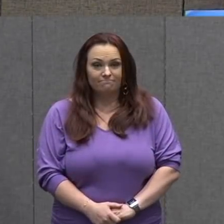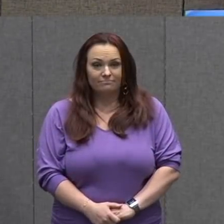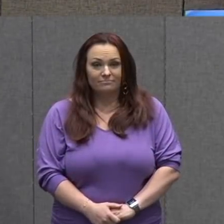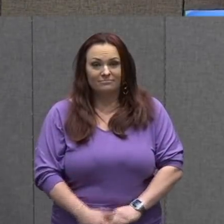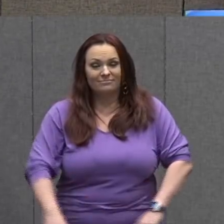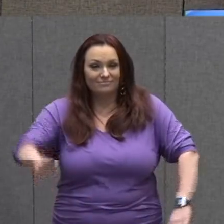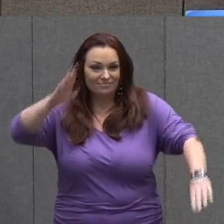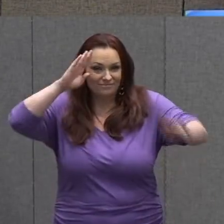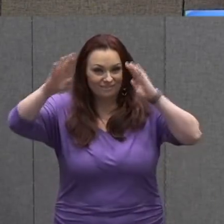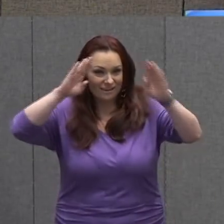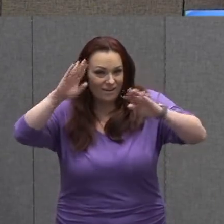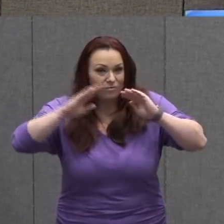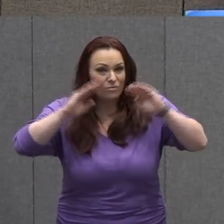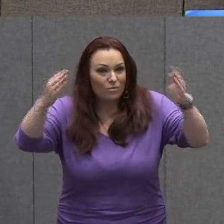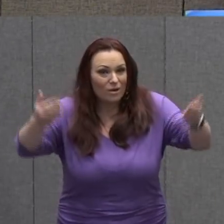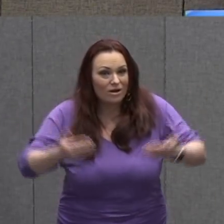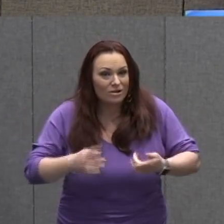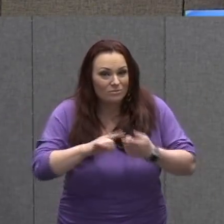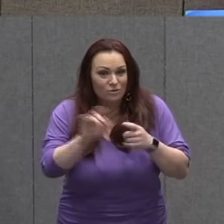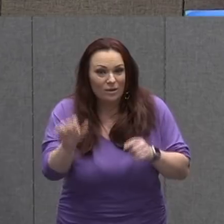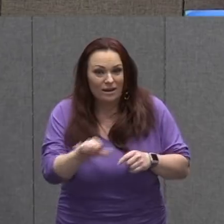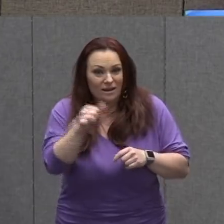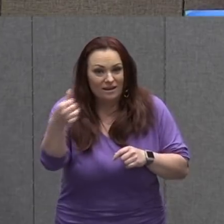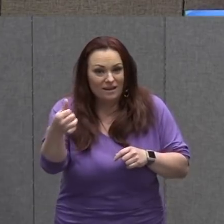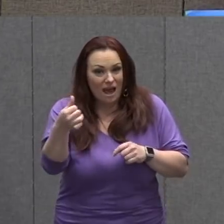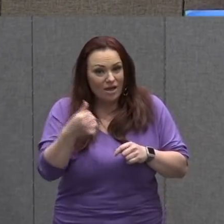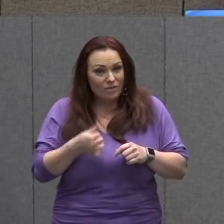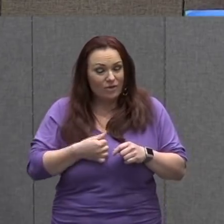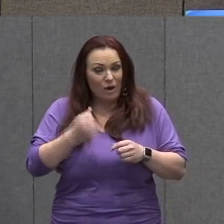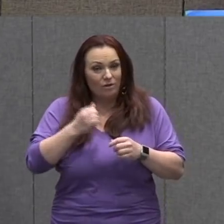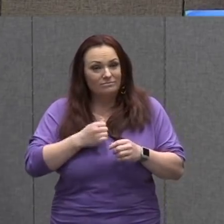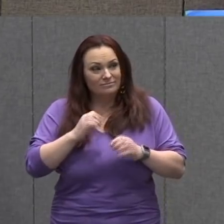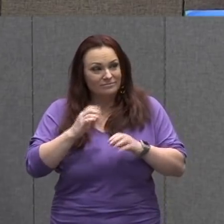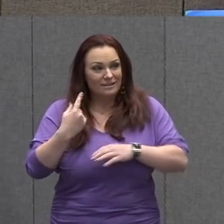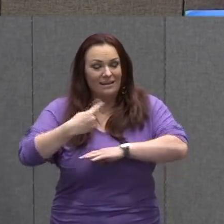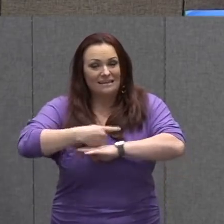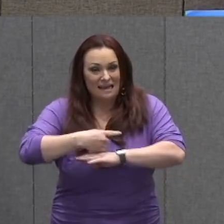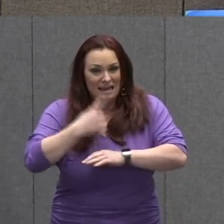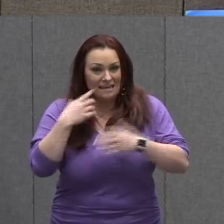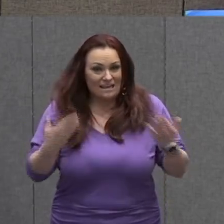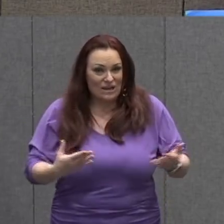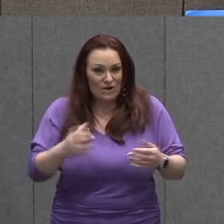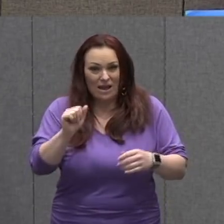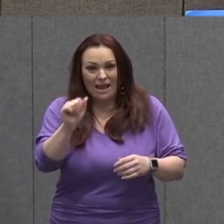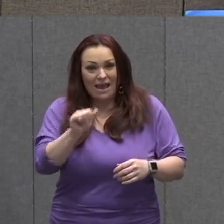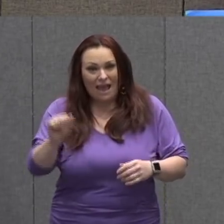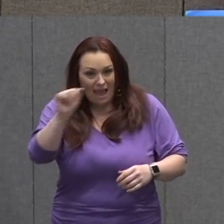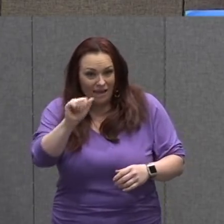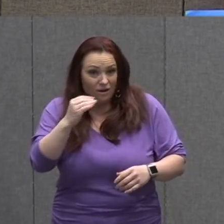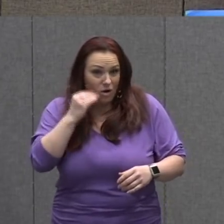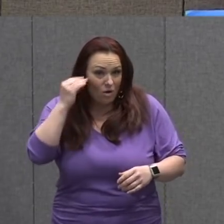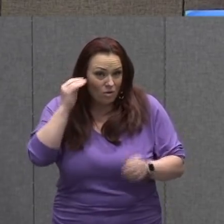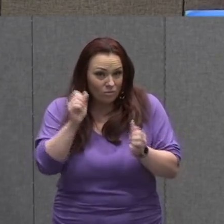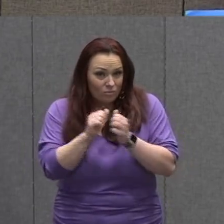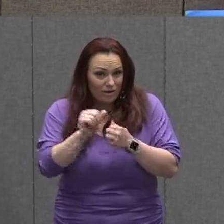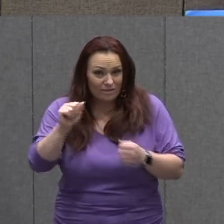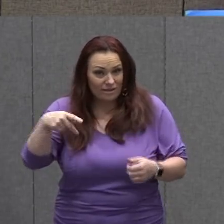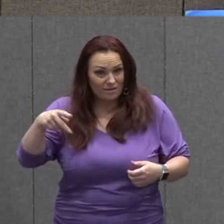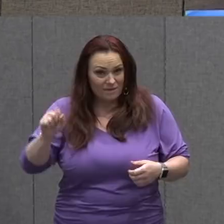Hello and welcome to another episode of @Home With APS. I'm Mrs. Kay and today I'm joined